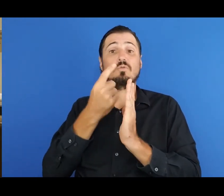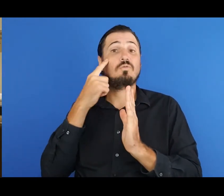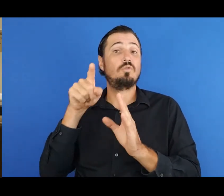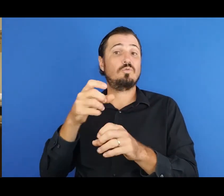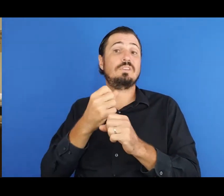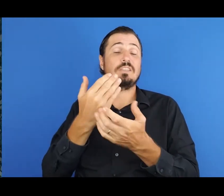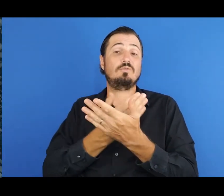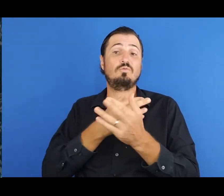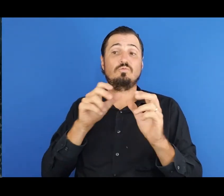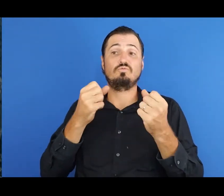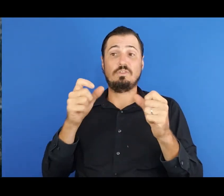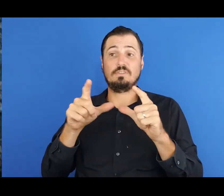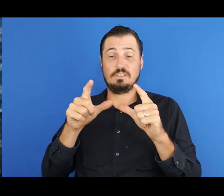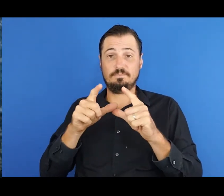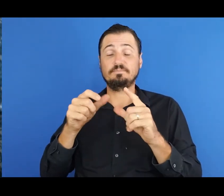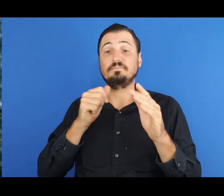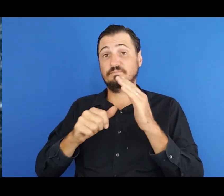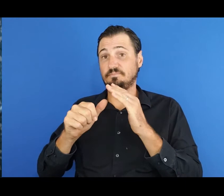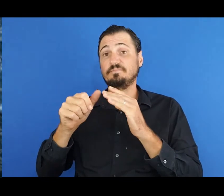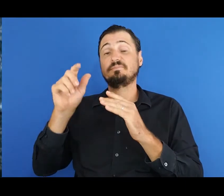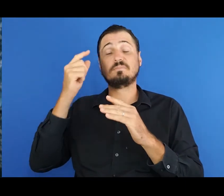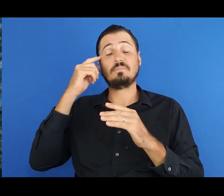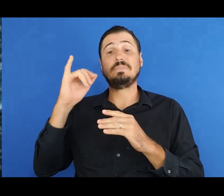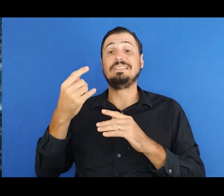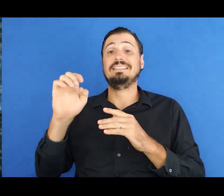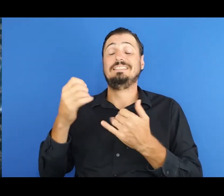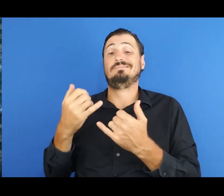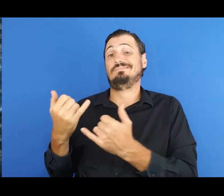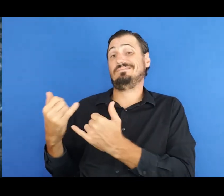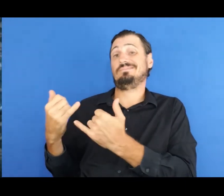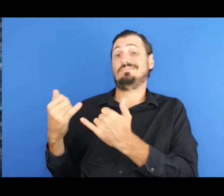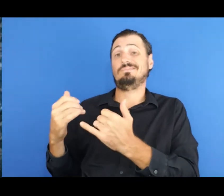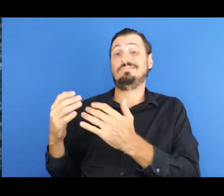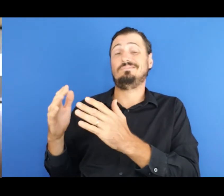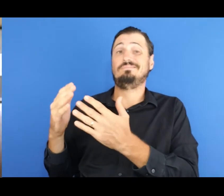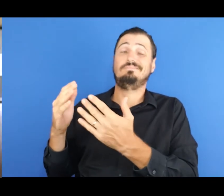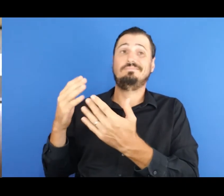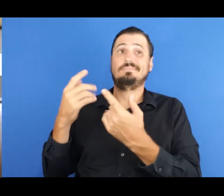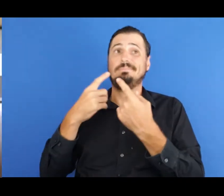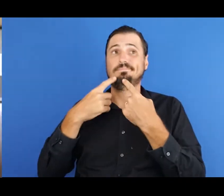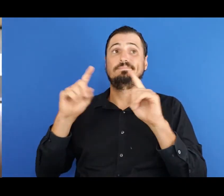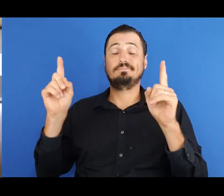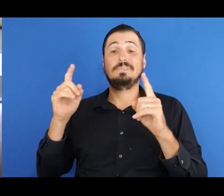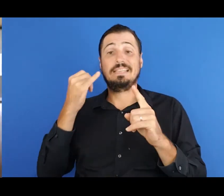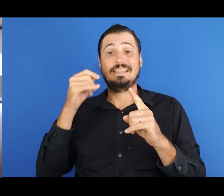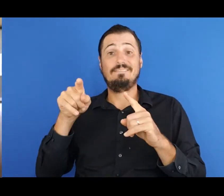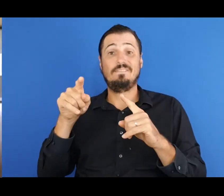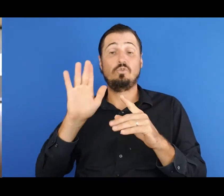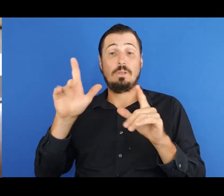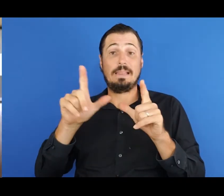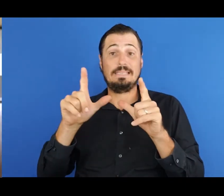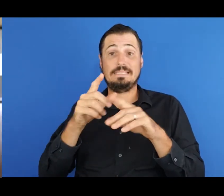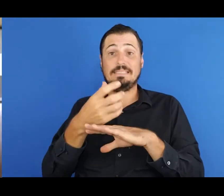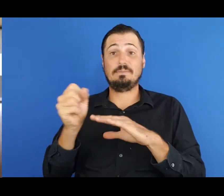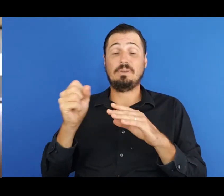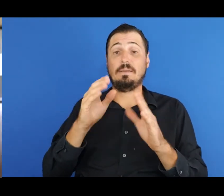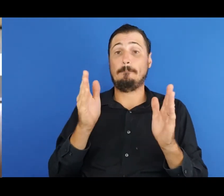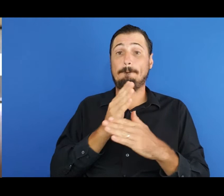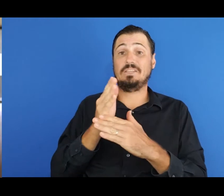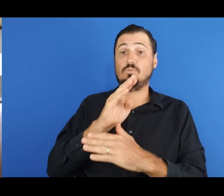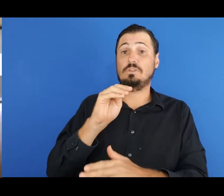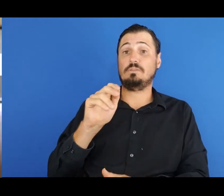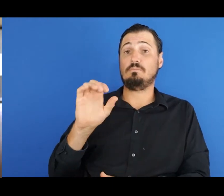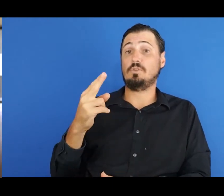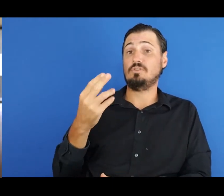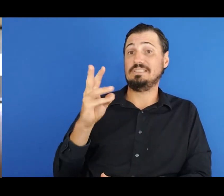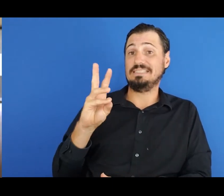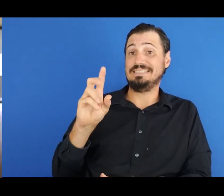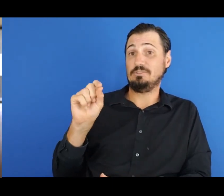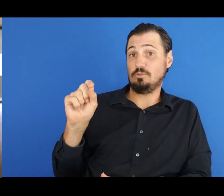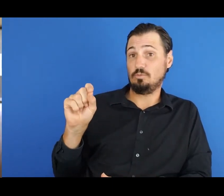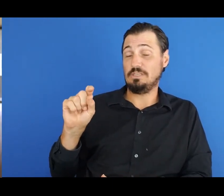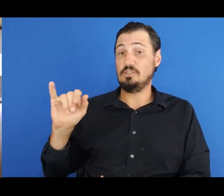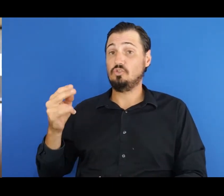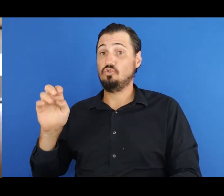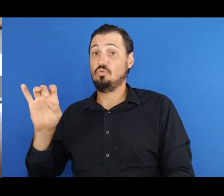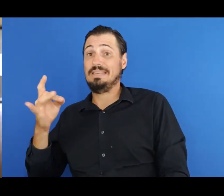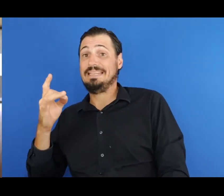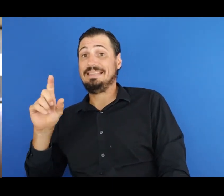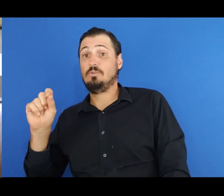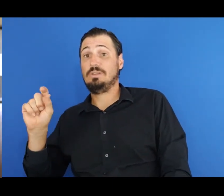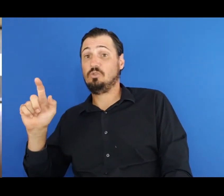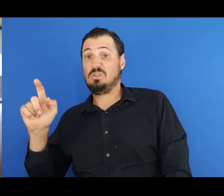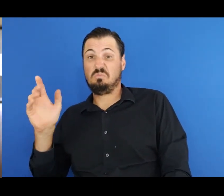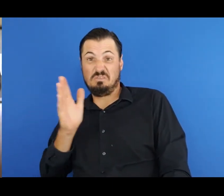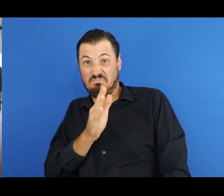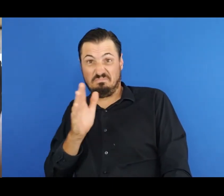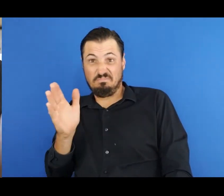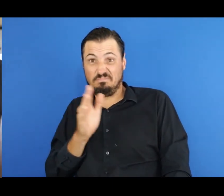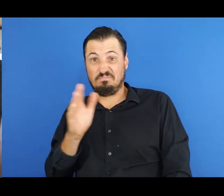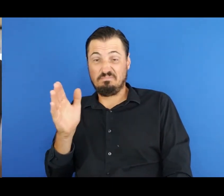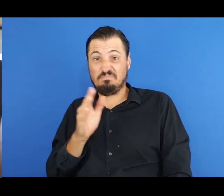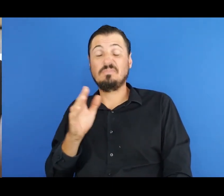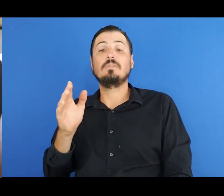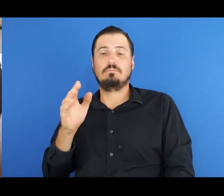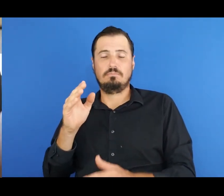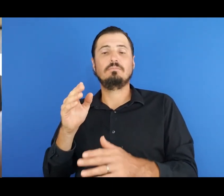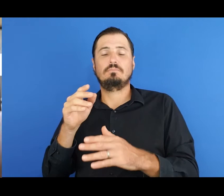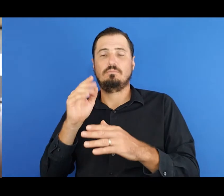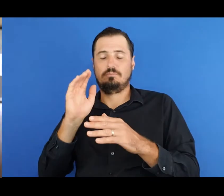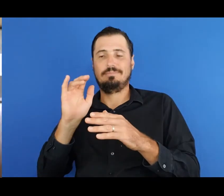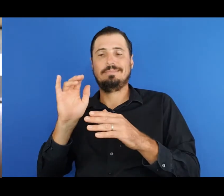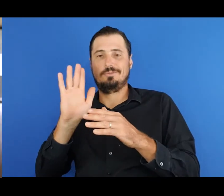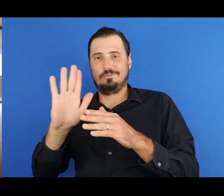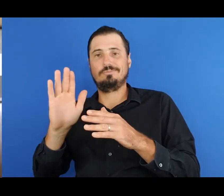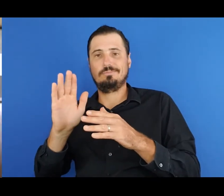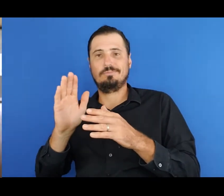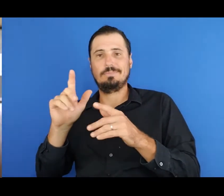Under Governor Ige’s current emergency proclamation, those credentials with expiration dates between March 16, 2020, and June 8, 2021, have been extended until August 6, 2021. However,